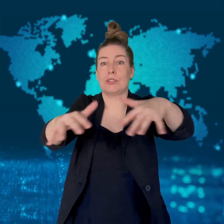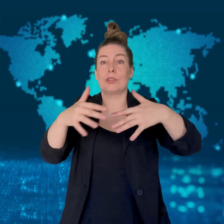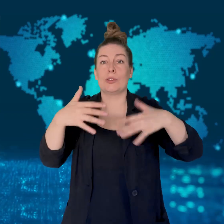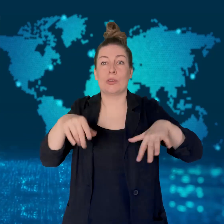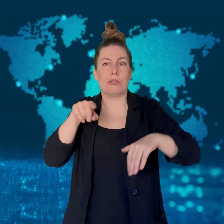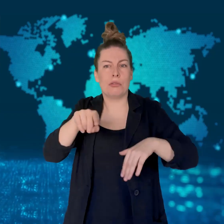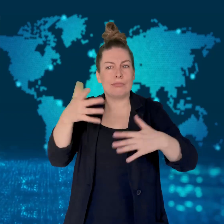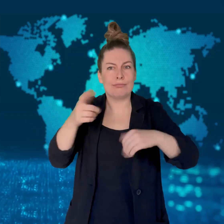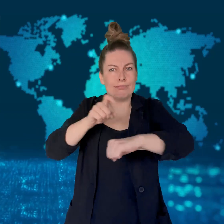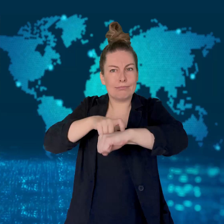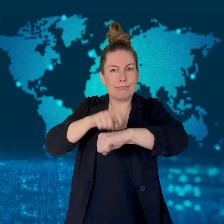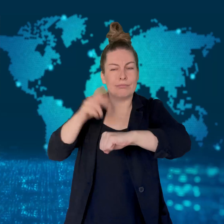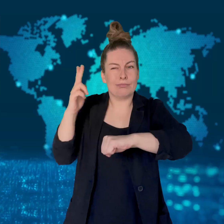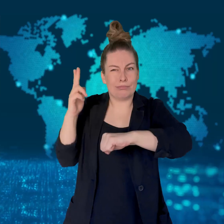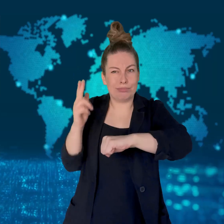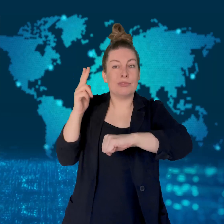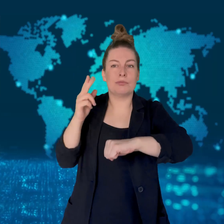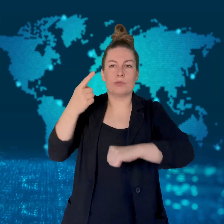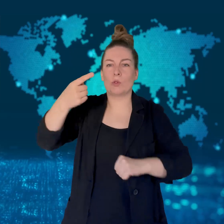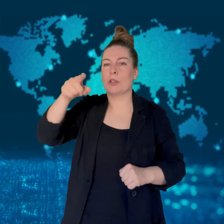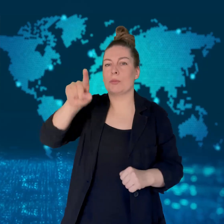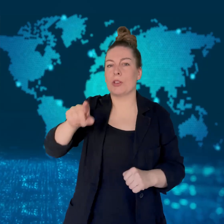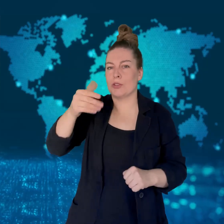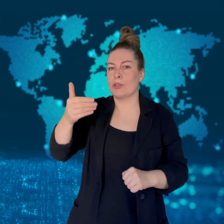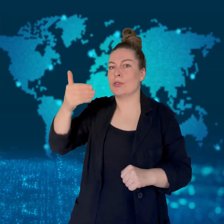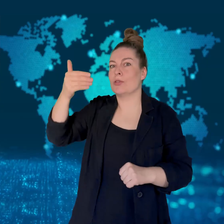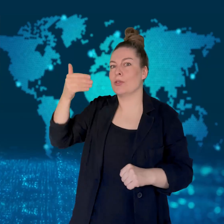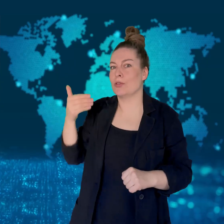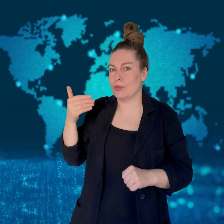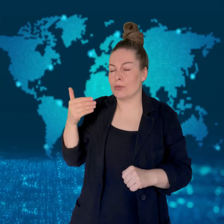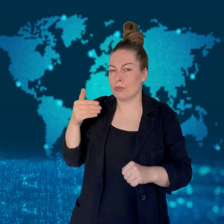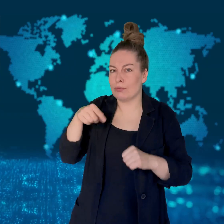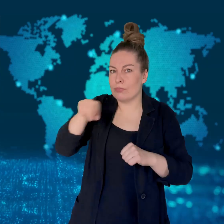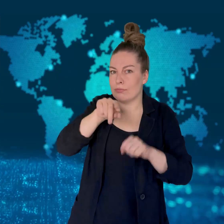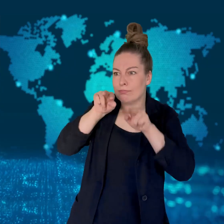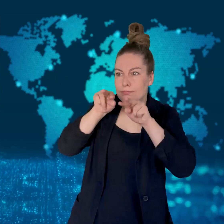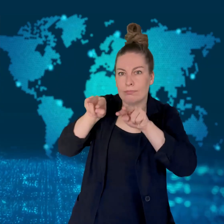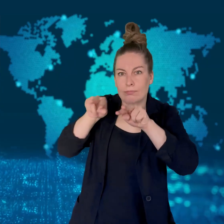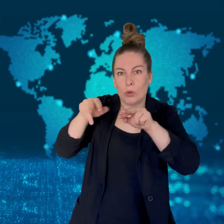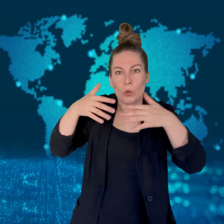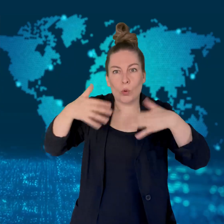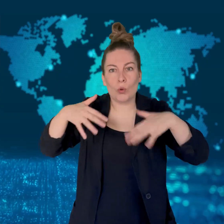In the last few weeks, the residents of Ruang Island were forced to